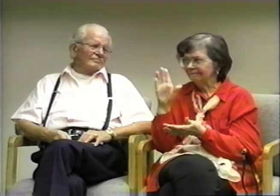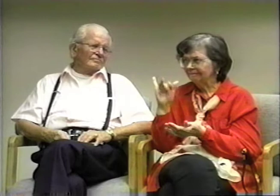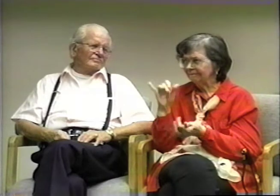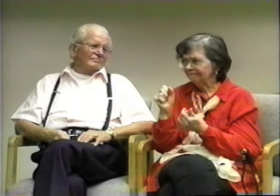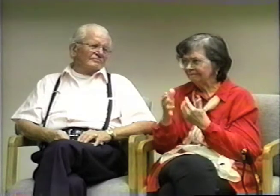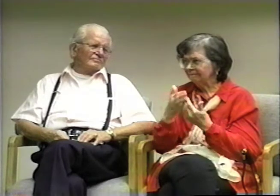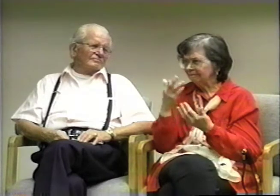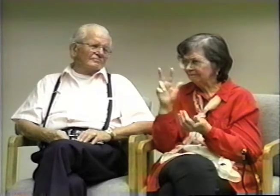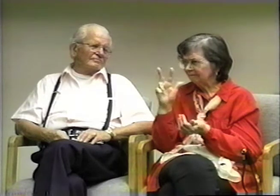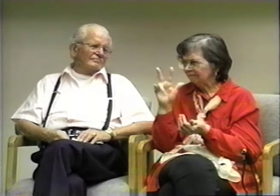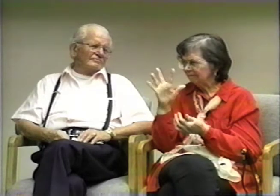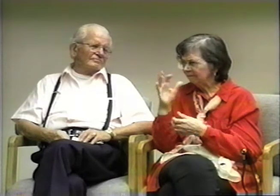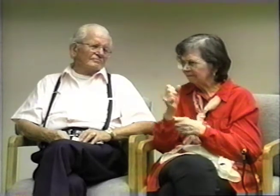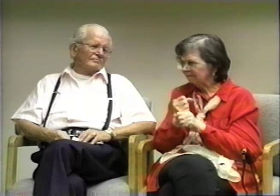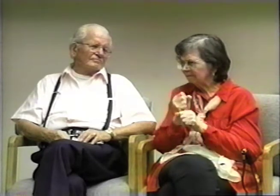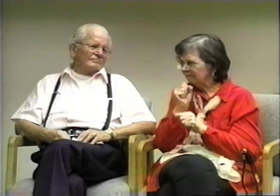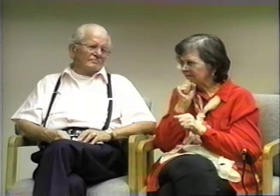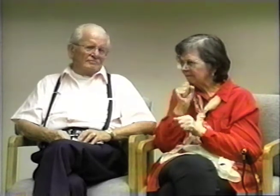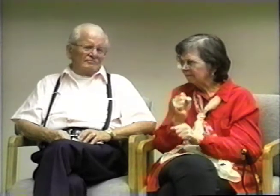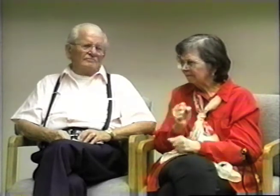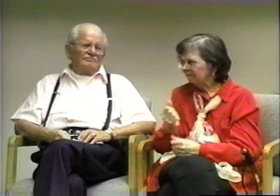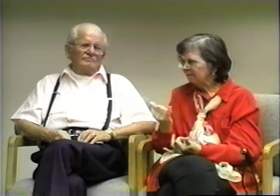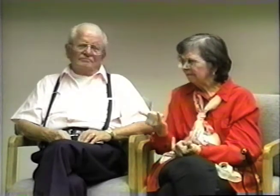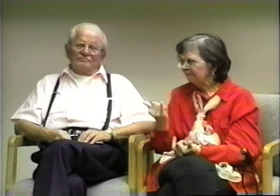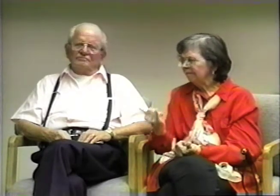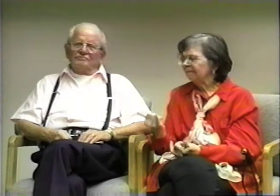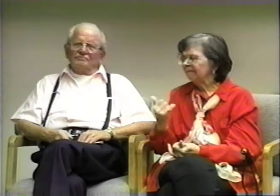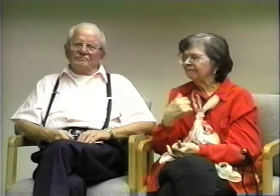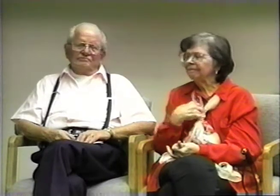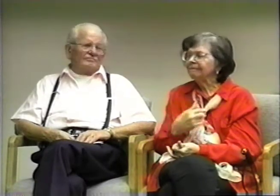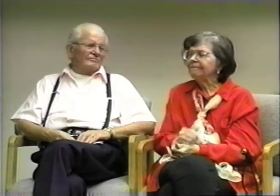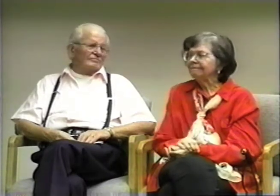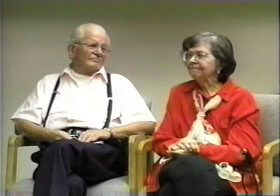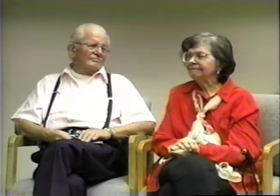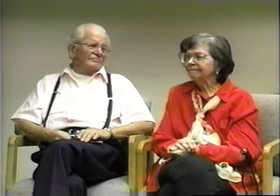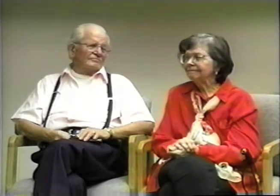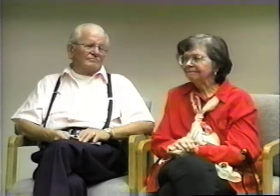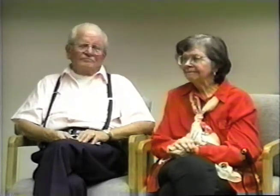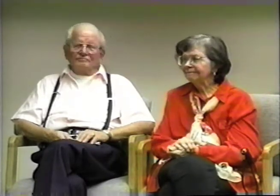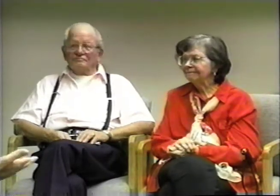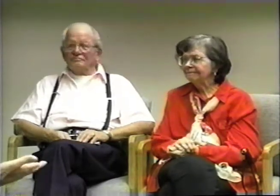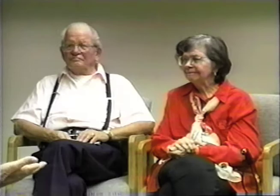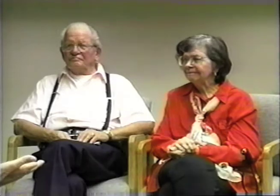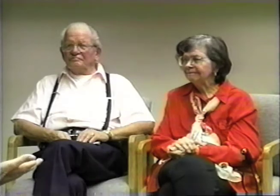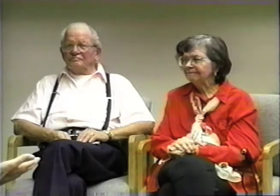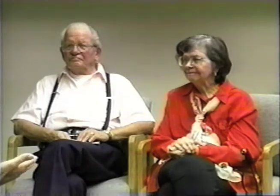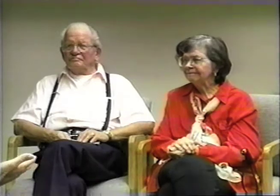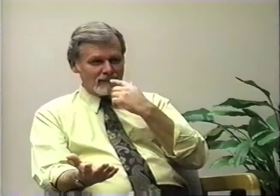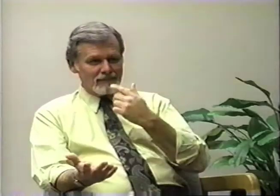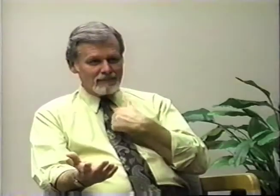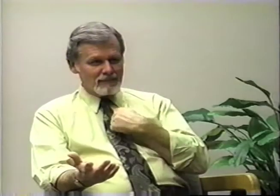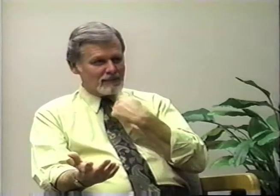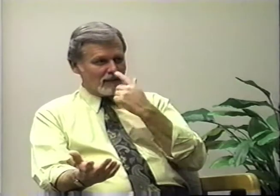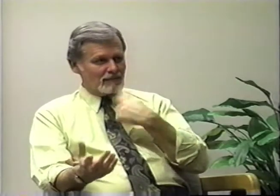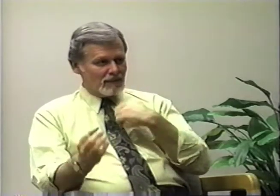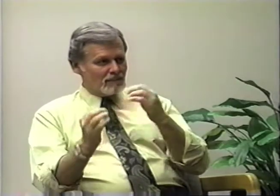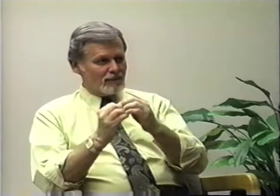He started that club many years ago. Thirty-five years ago now, I think.